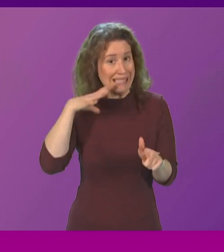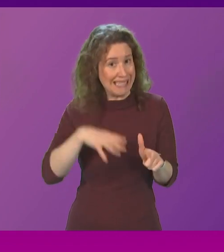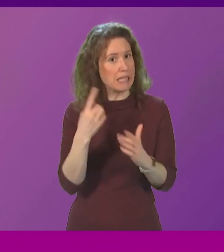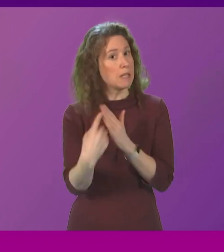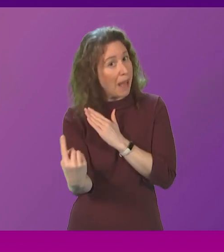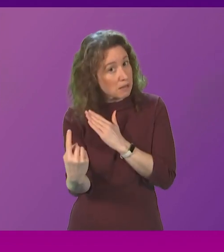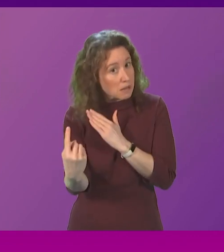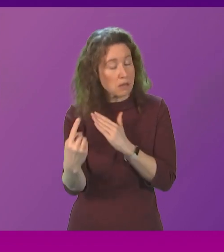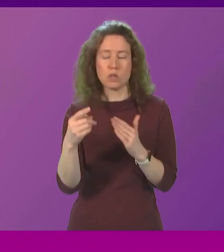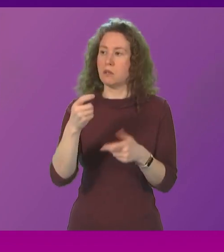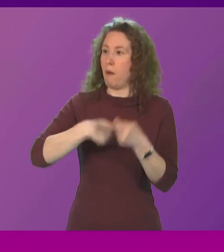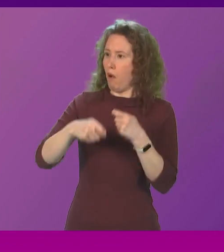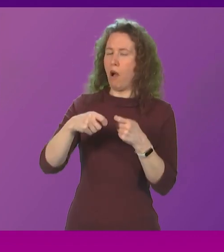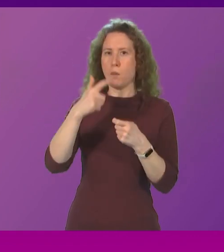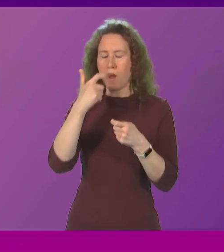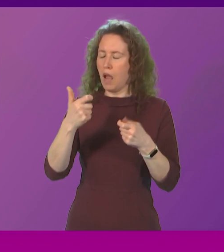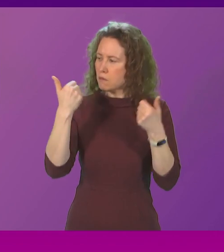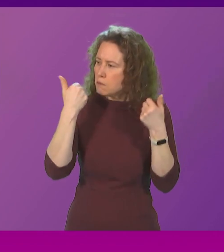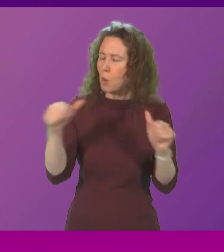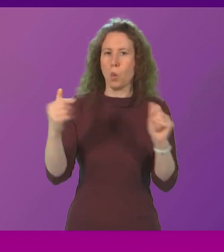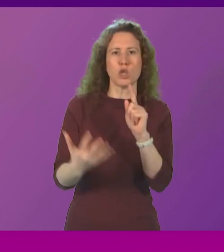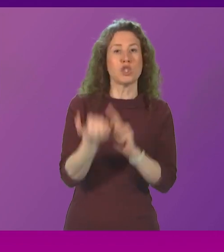to unleash and unlock the potential of this country.